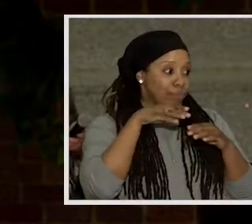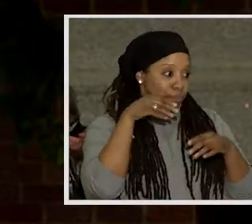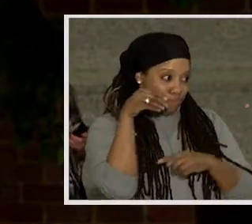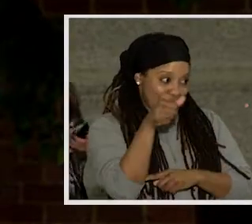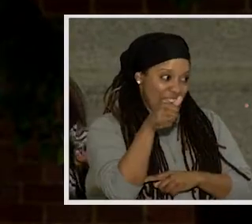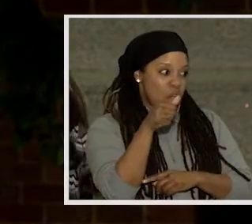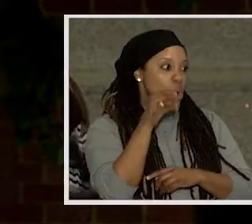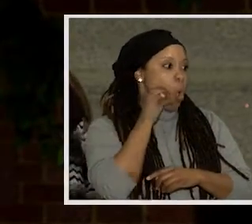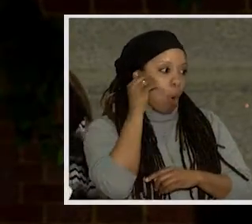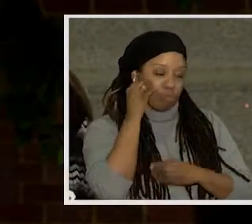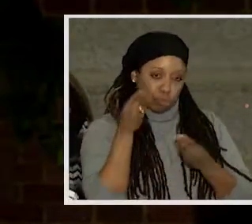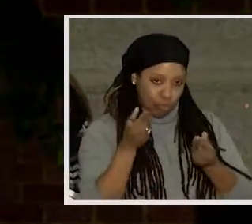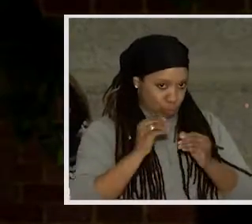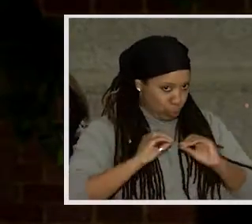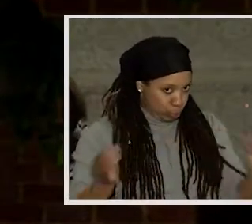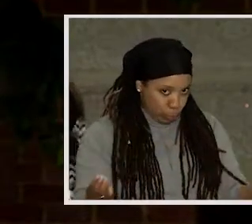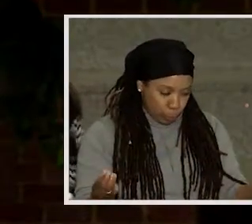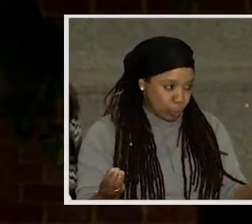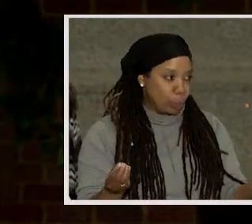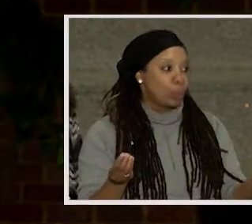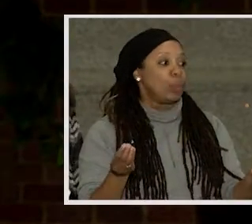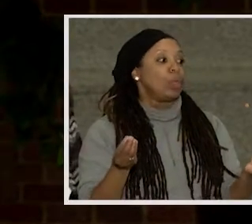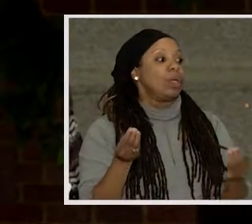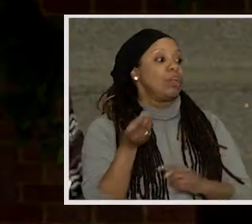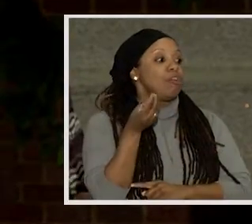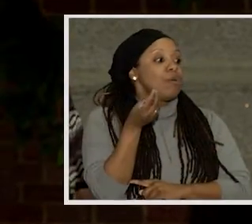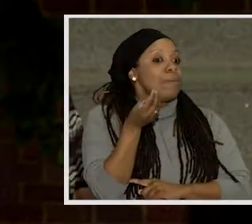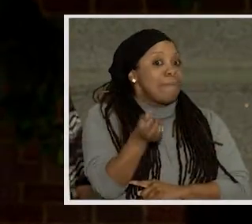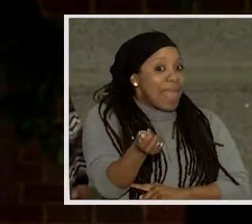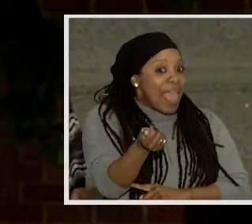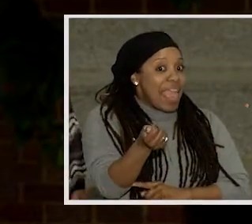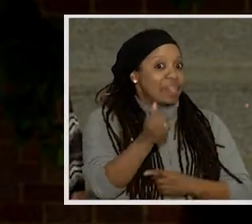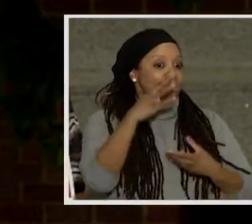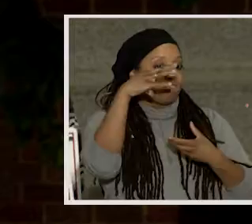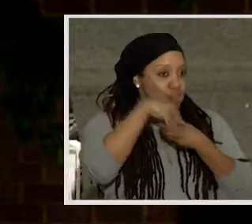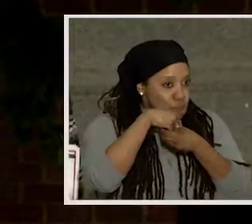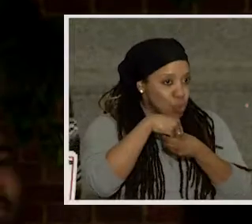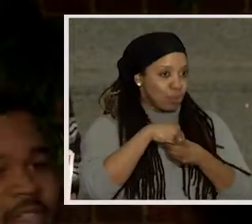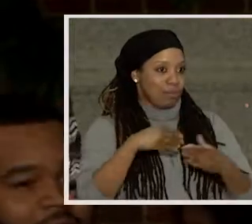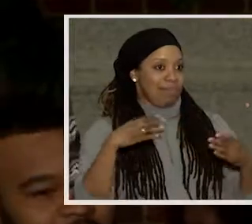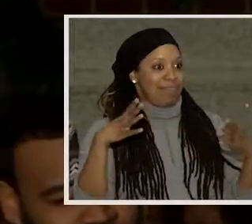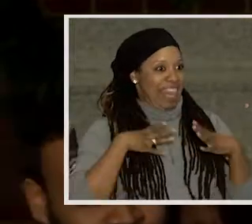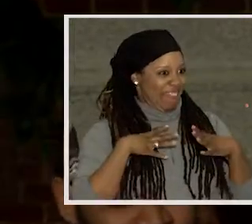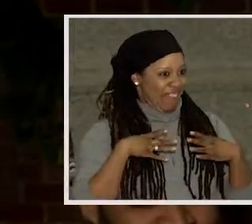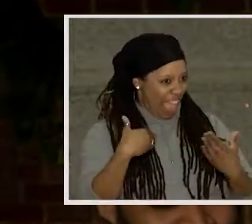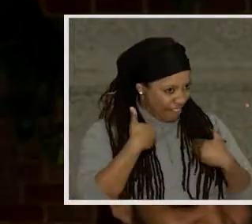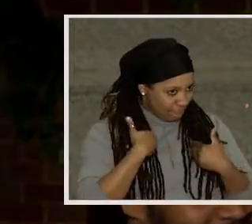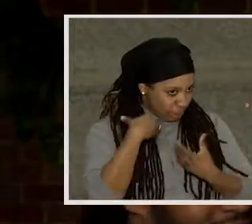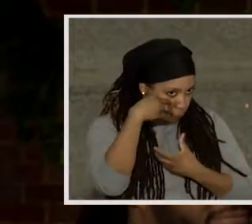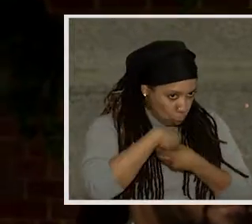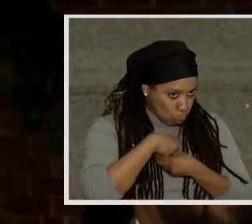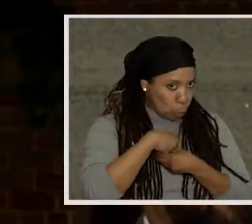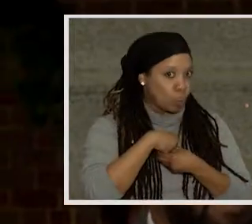SO WE TALKED A LOT ABOUT INVESTMENTS AND HOW THESE THINGS ARE REALLY CONNECTED. THAT'S WHAT WE'VE GOT.